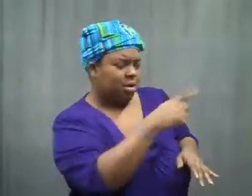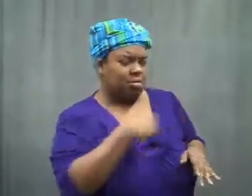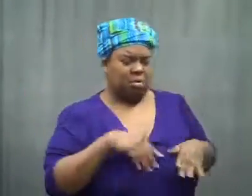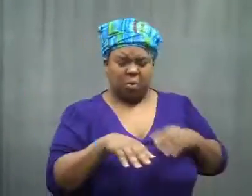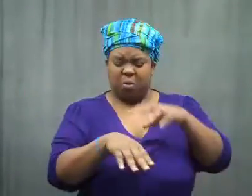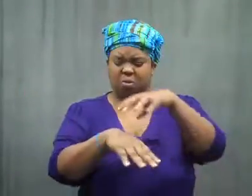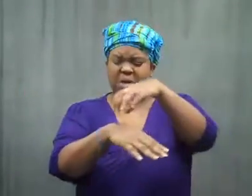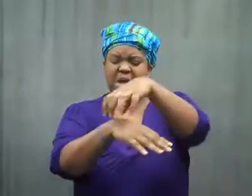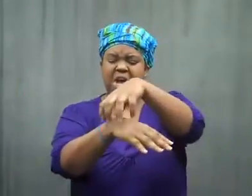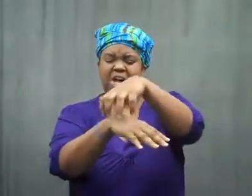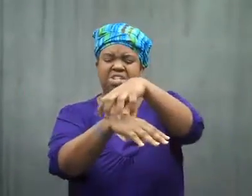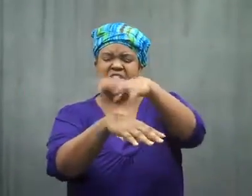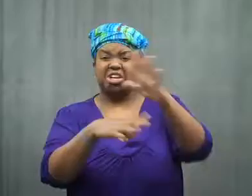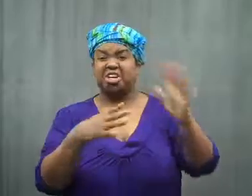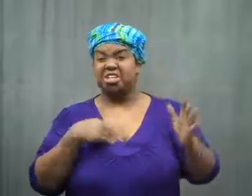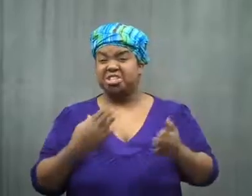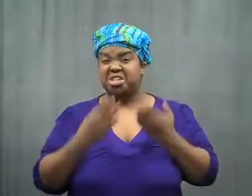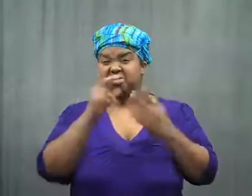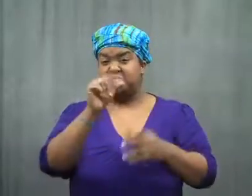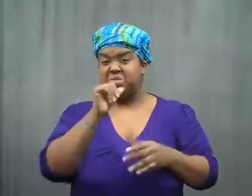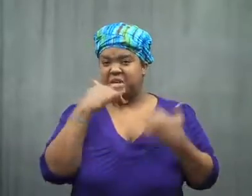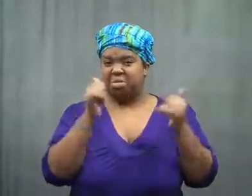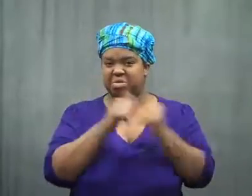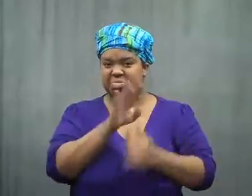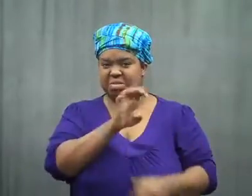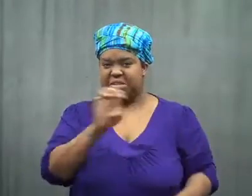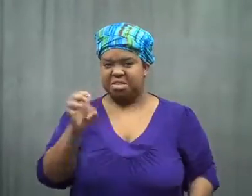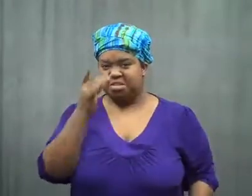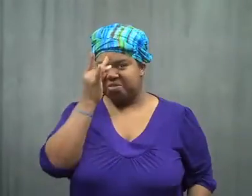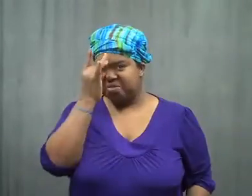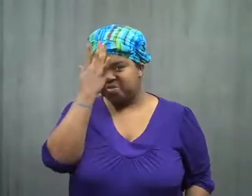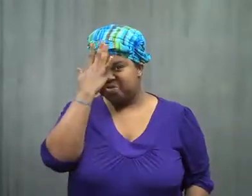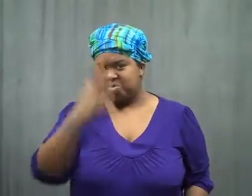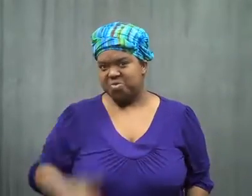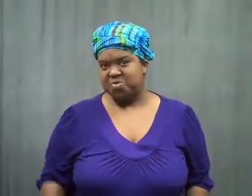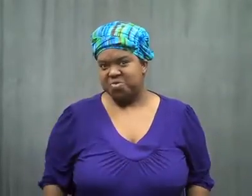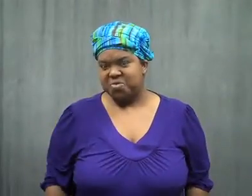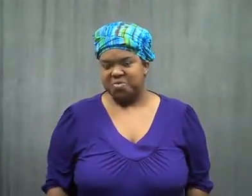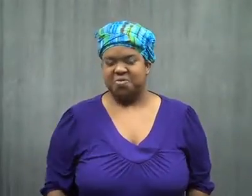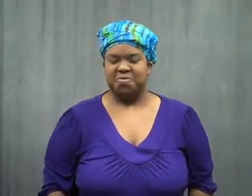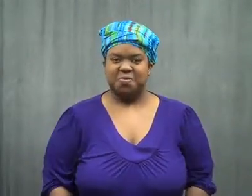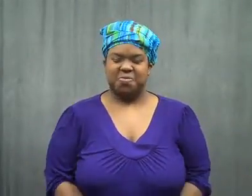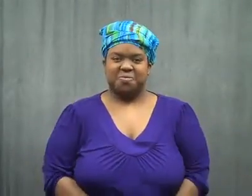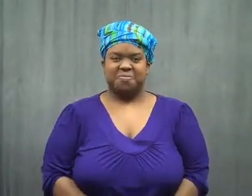Oh, my foot was swollen. I suggest you do not play with bees. I learned!